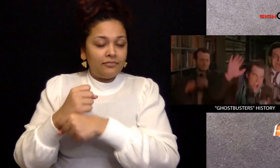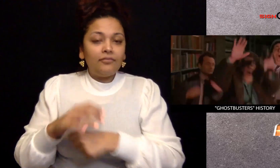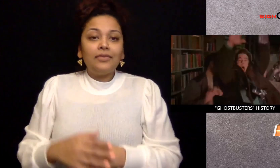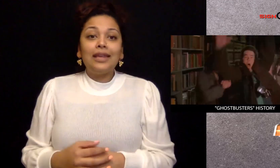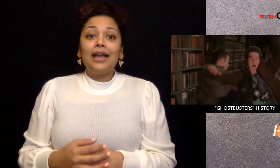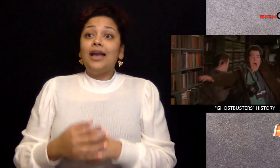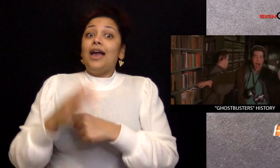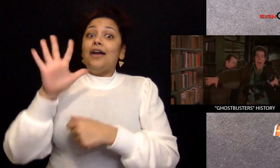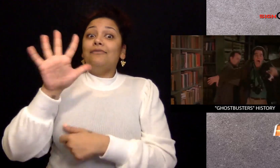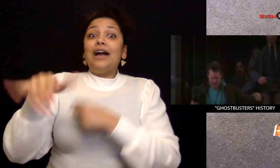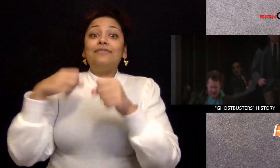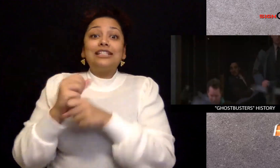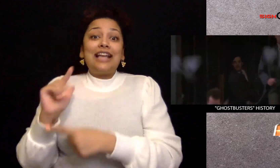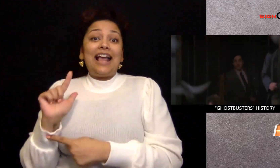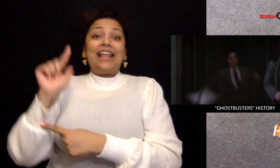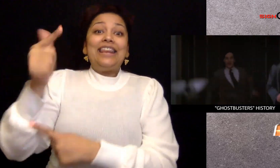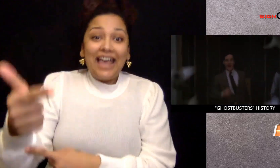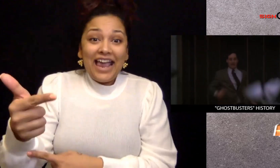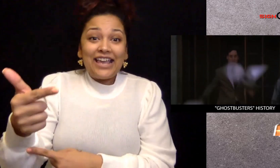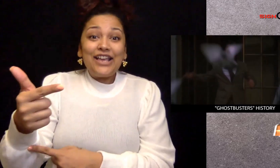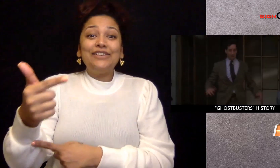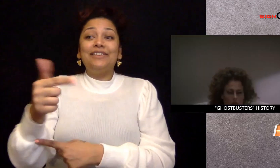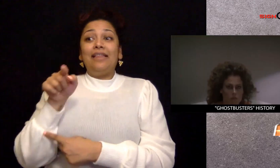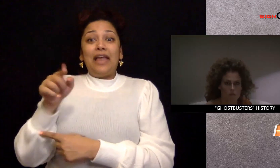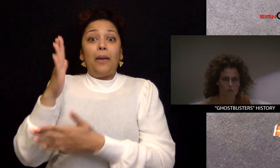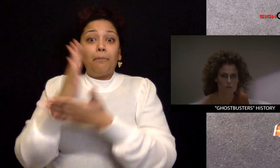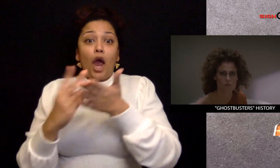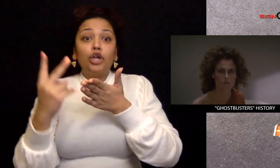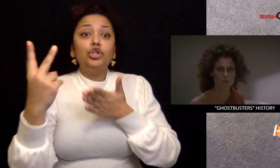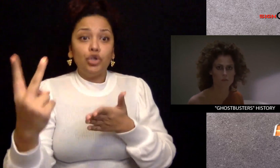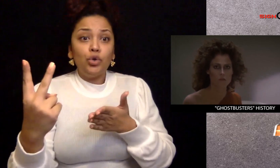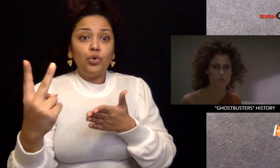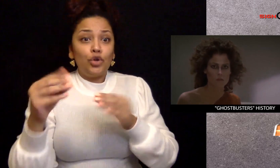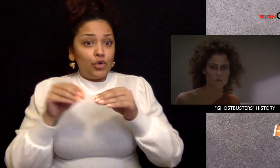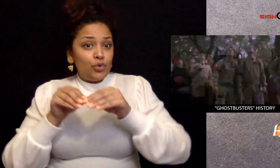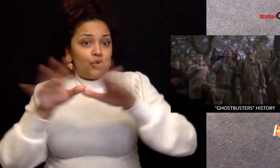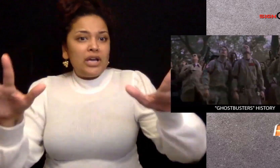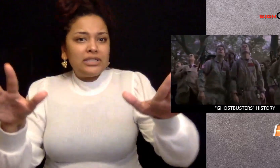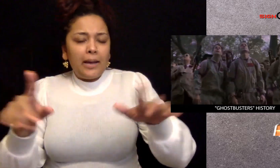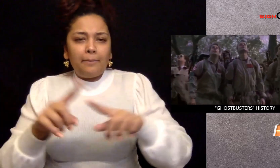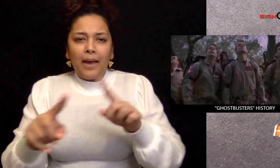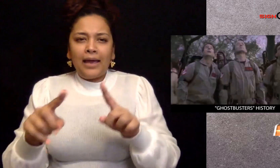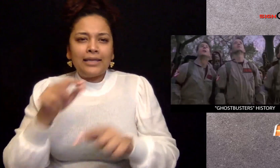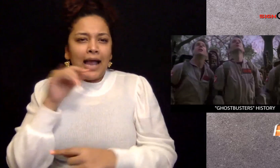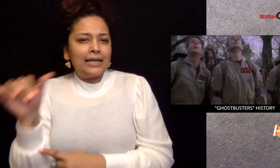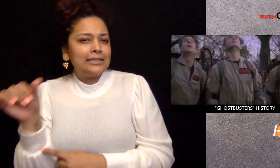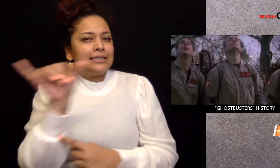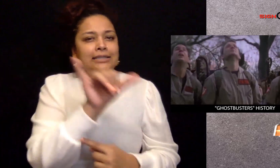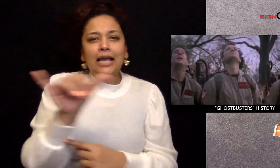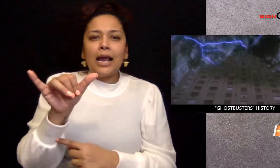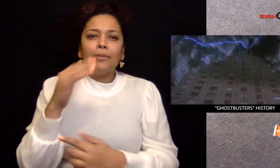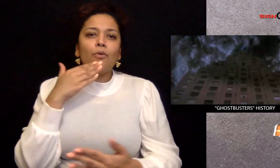one of the top grossing films of the year five years later Ghostbusters two was released